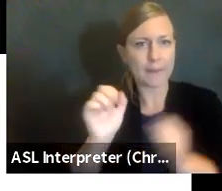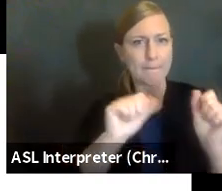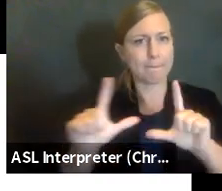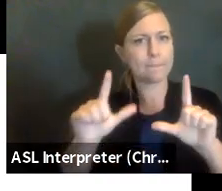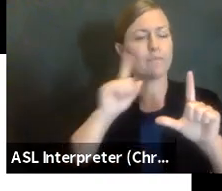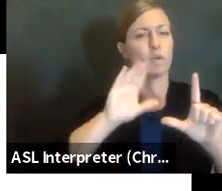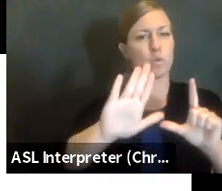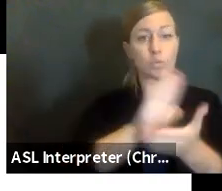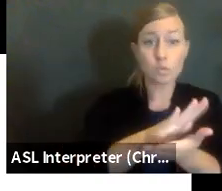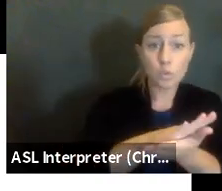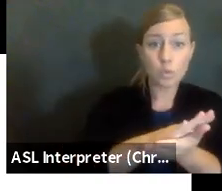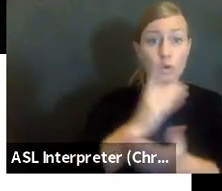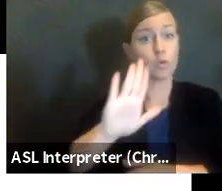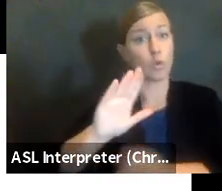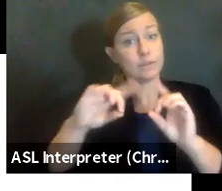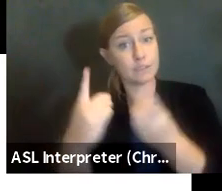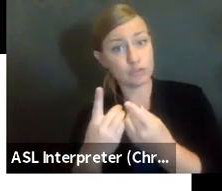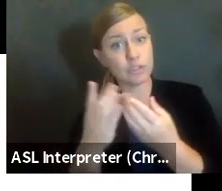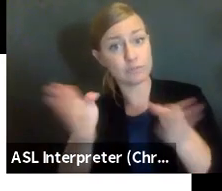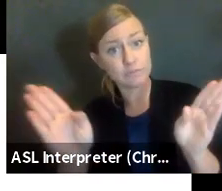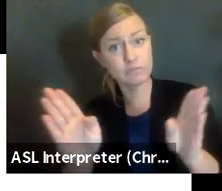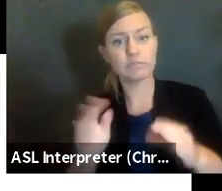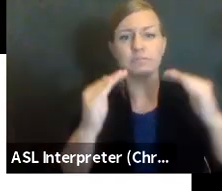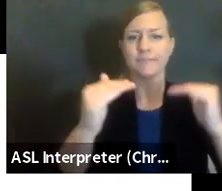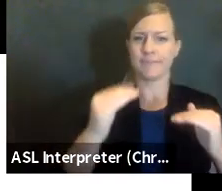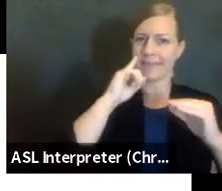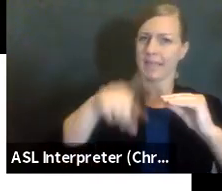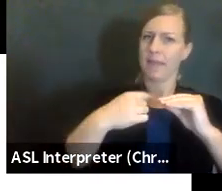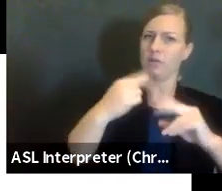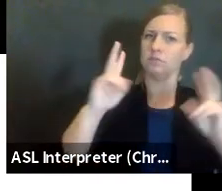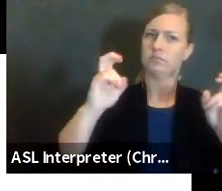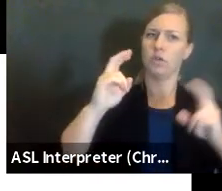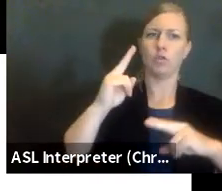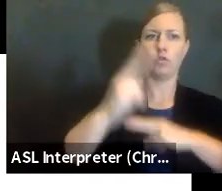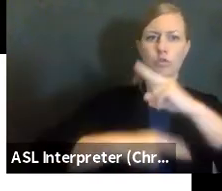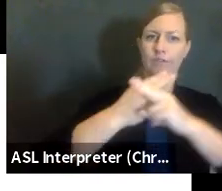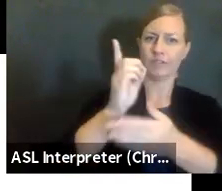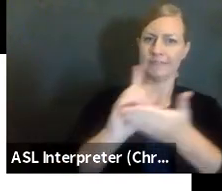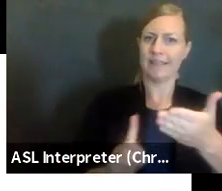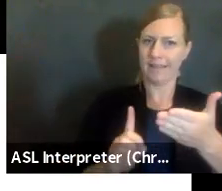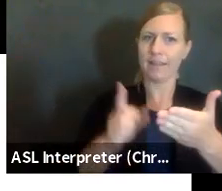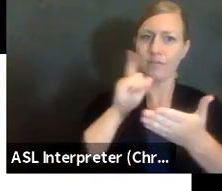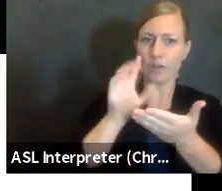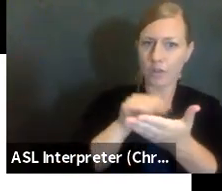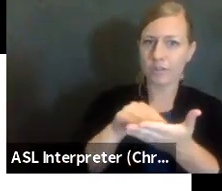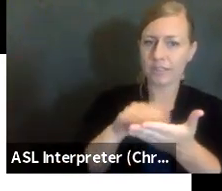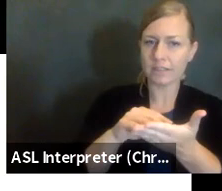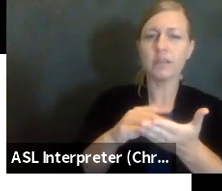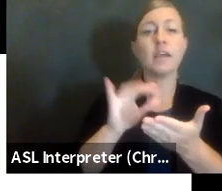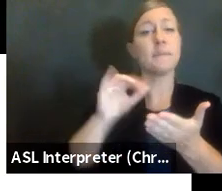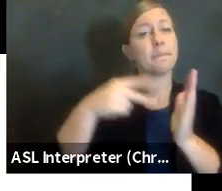ESD 101 - Jeff Crawford: Also be mindful of the universal design for learning. That is guidelines for engaging each learner in the various networks of their brain.